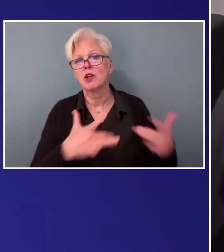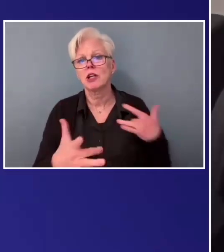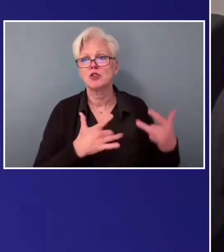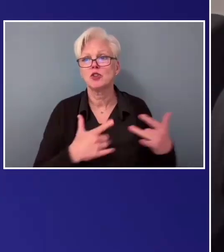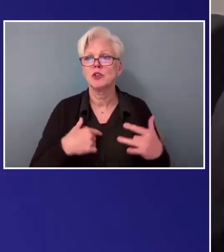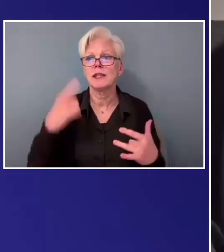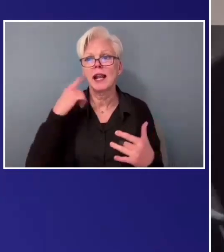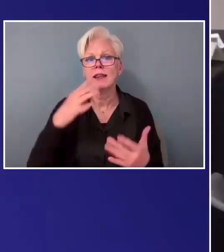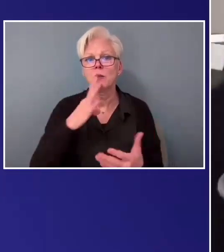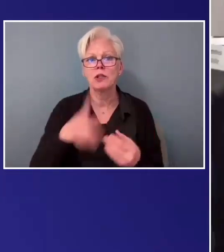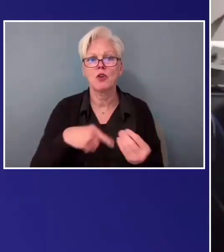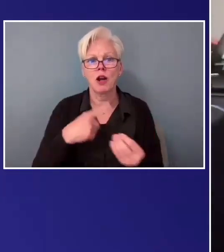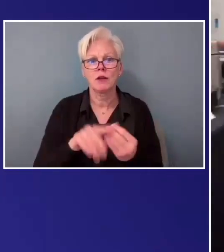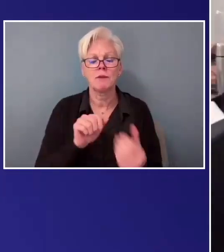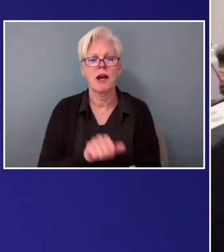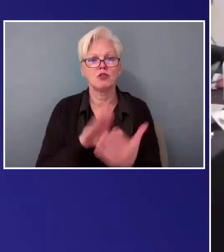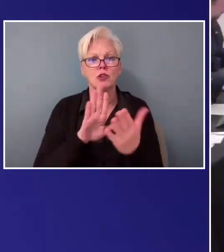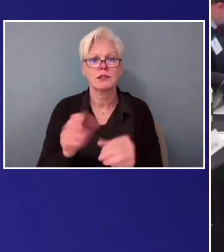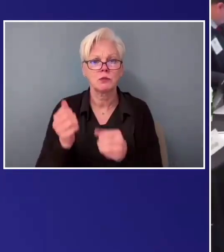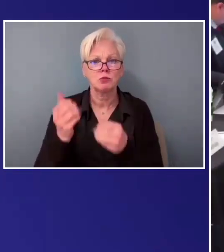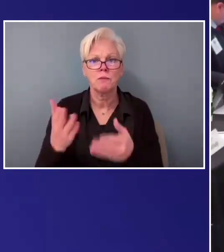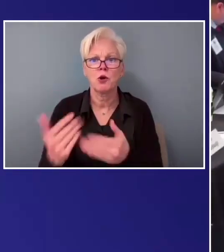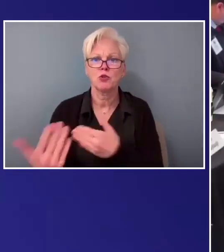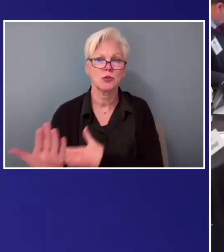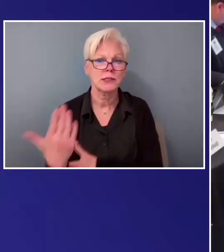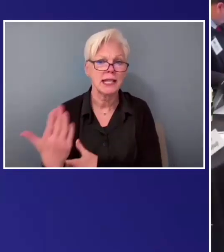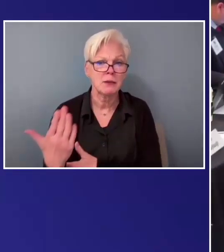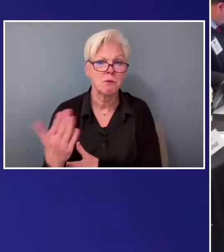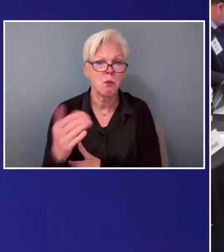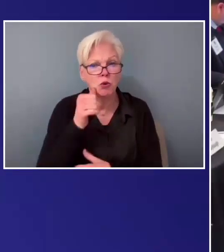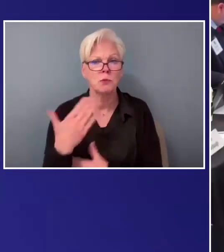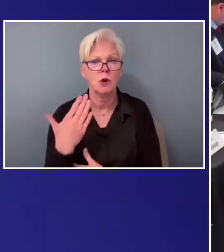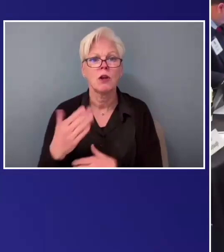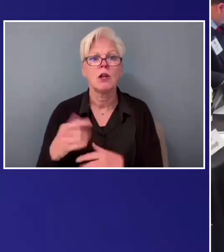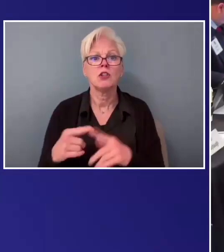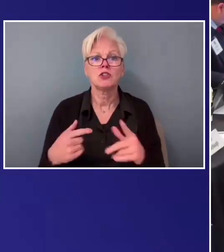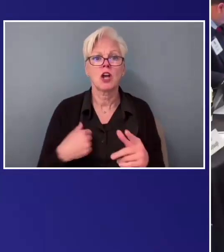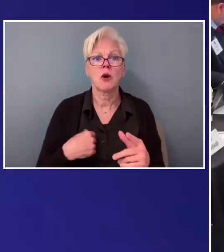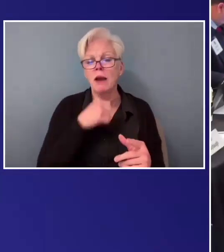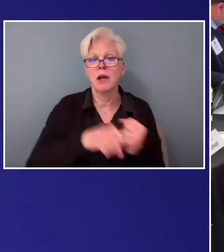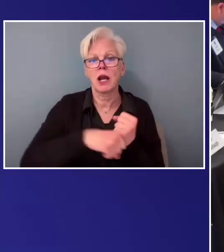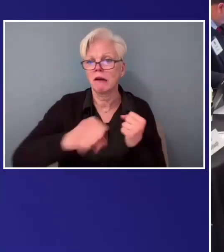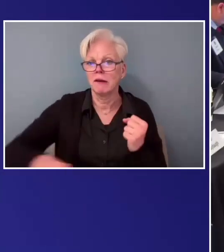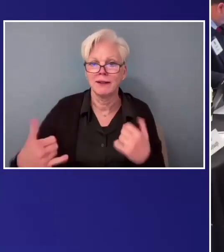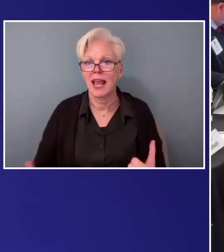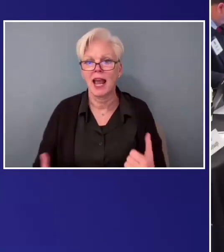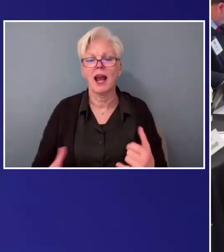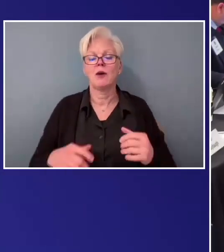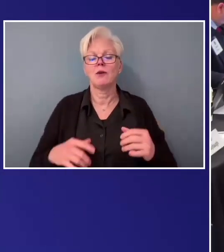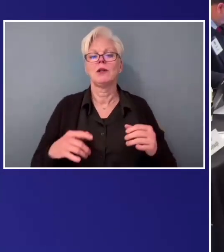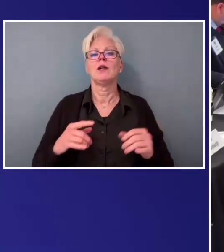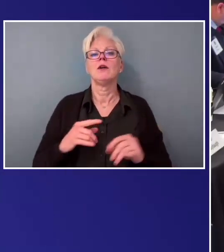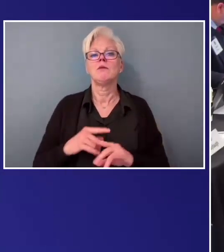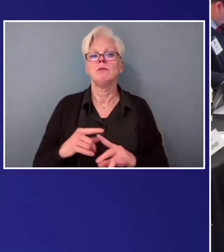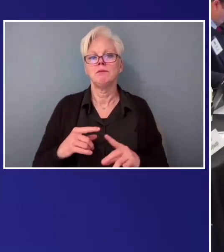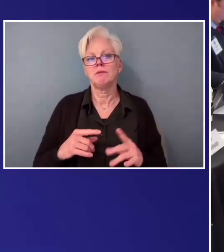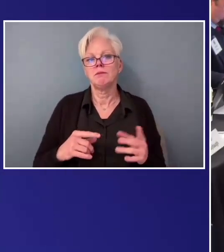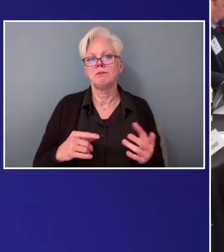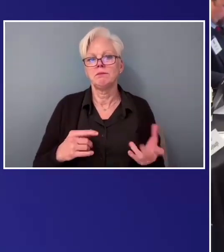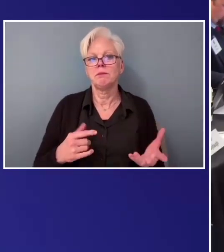talked about addressing proposals in the morning. So I'm not going to belabor it now I don't believe -- I think that's accurate.